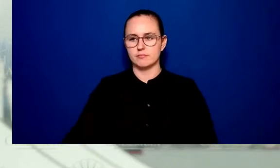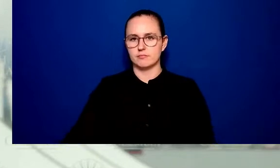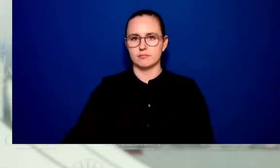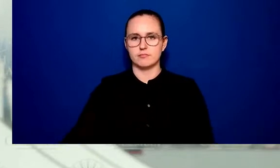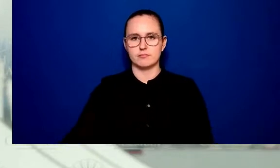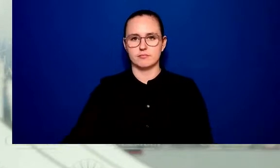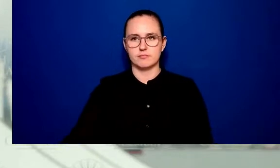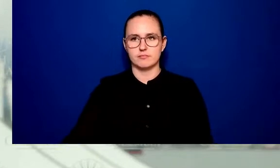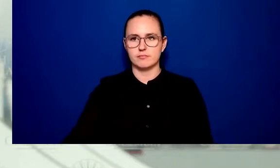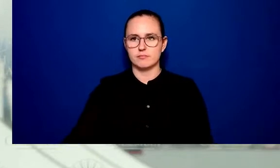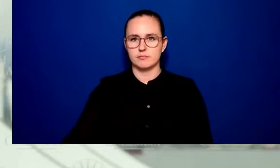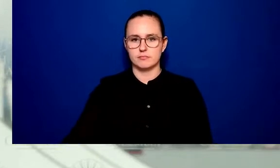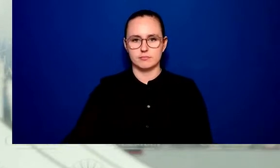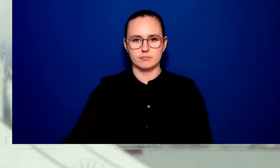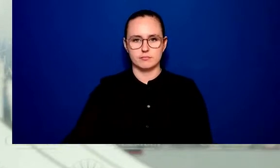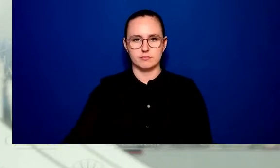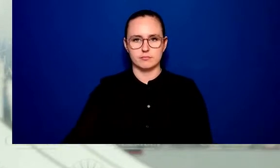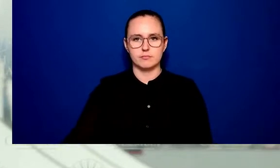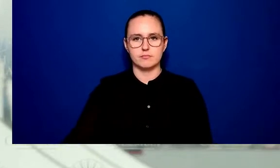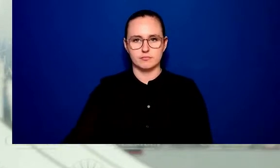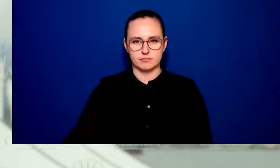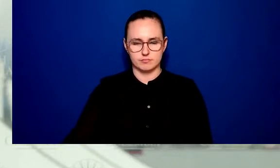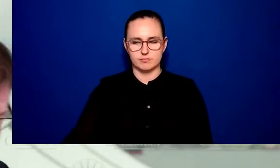Changzhou map desire. Part